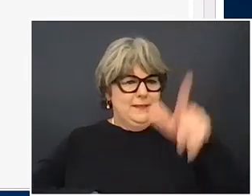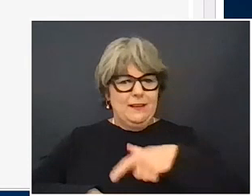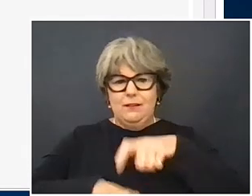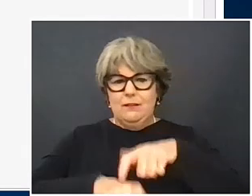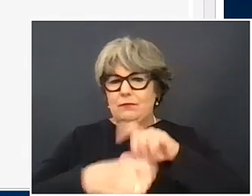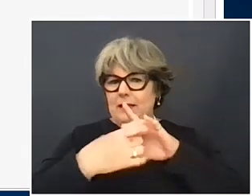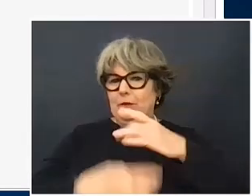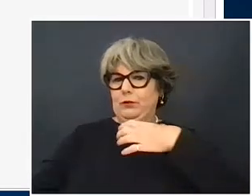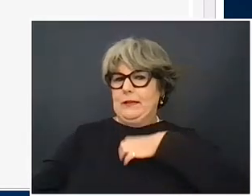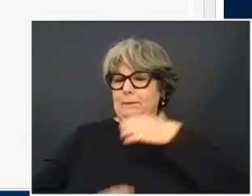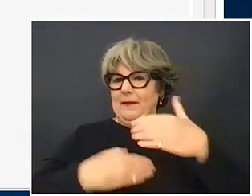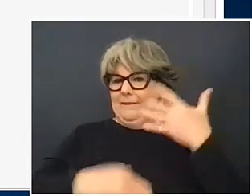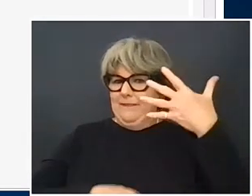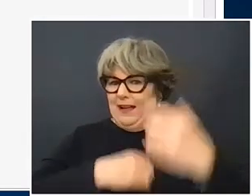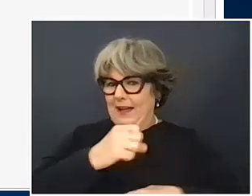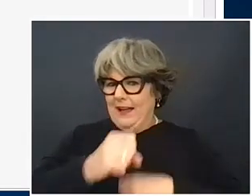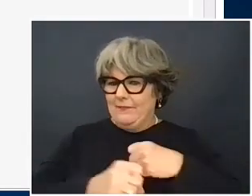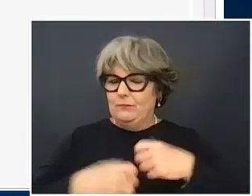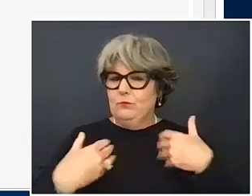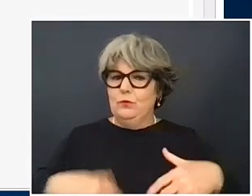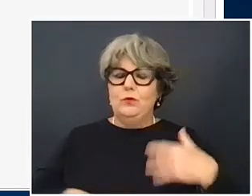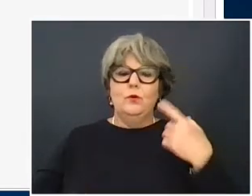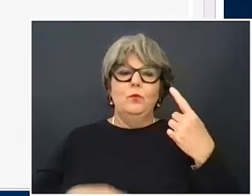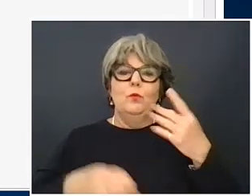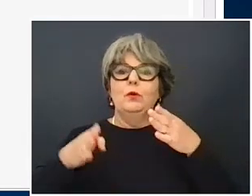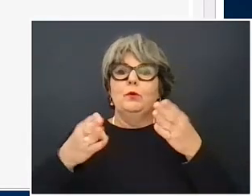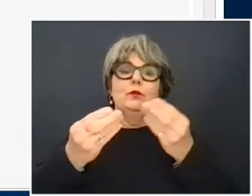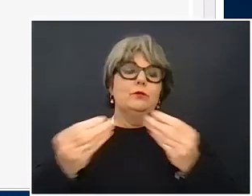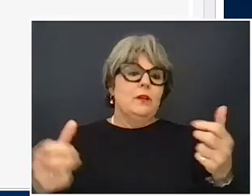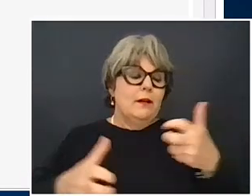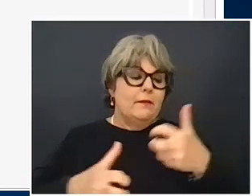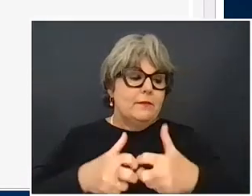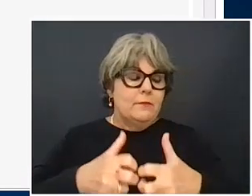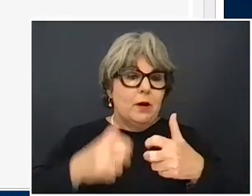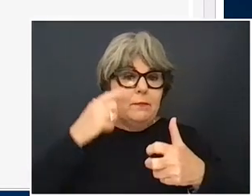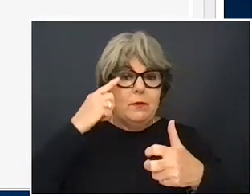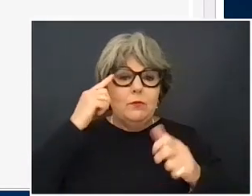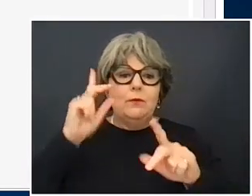Many- one way to solve the problem of people who don't become aware of a basis